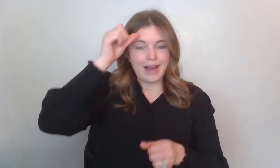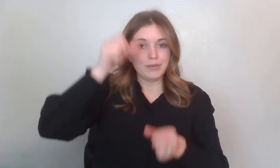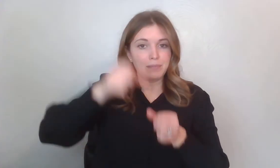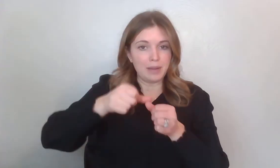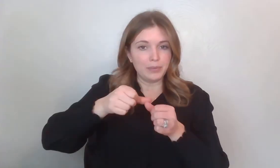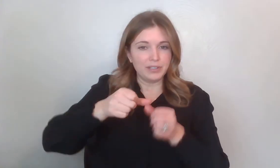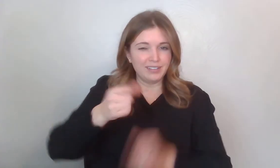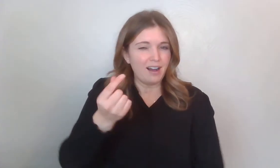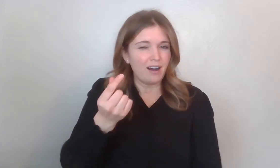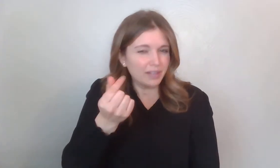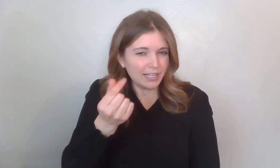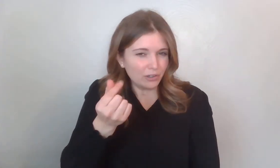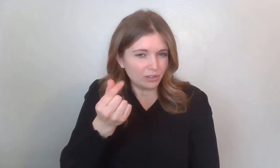I REMEMBER A-LITTLE